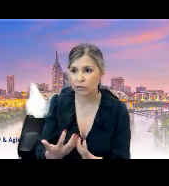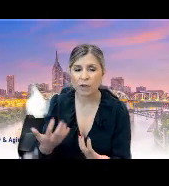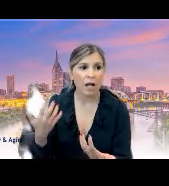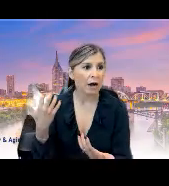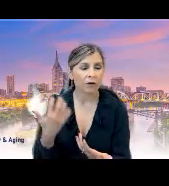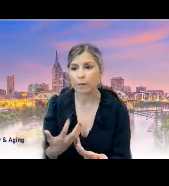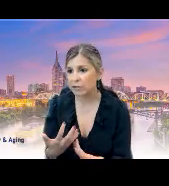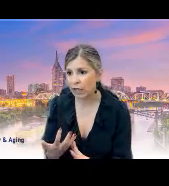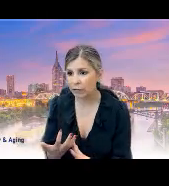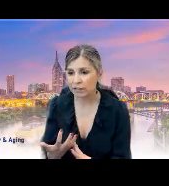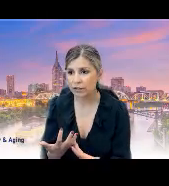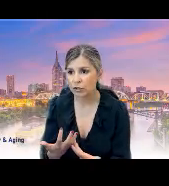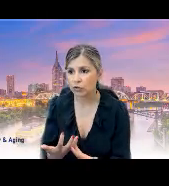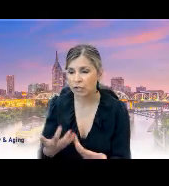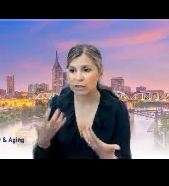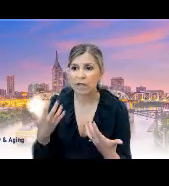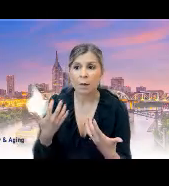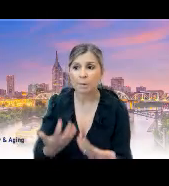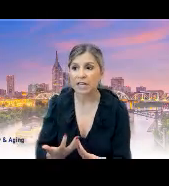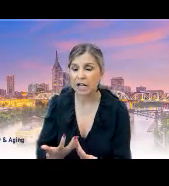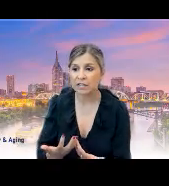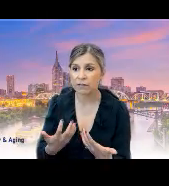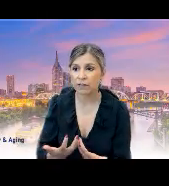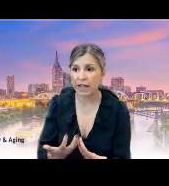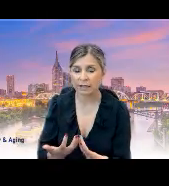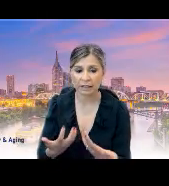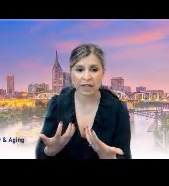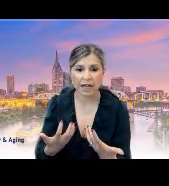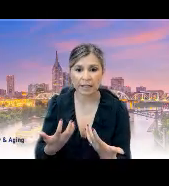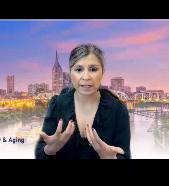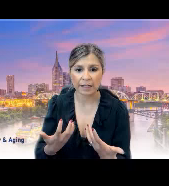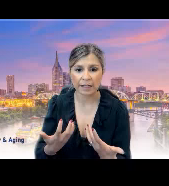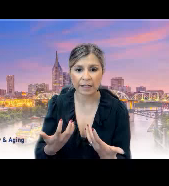out of mental health institutions because of the fact that we're able to have